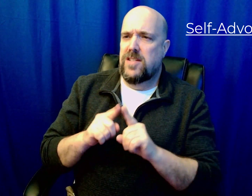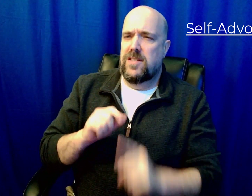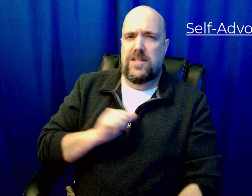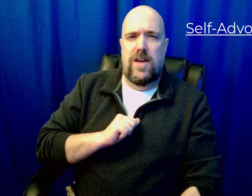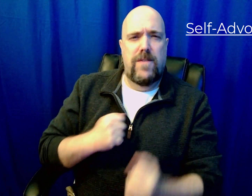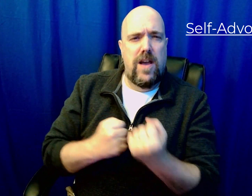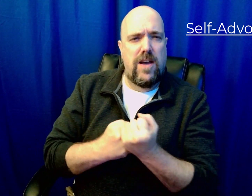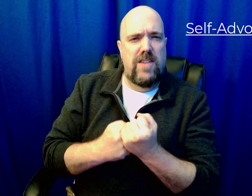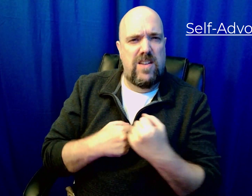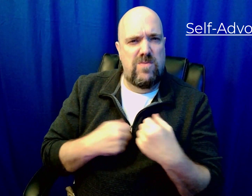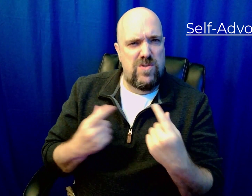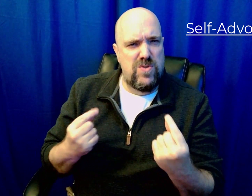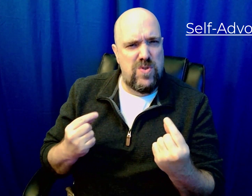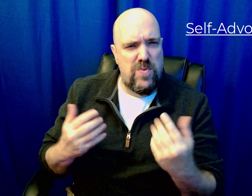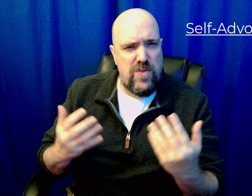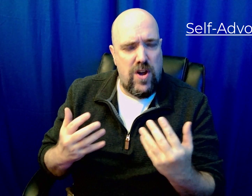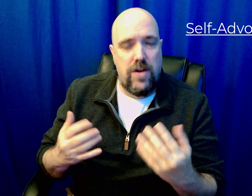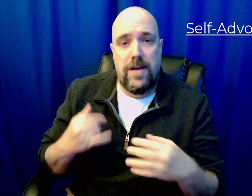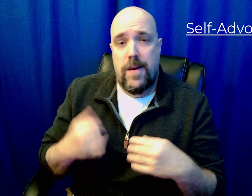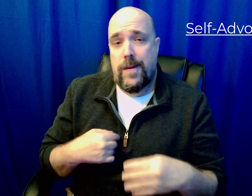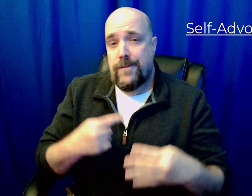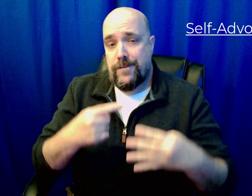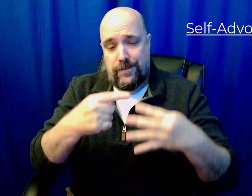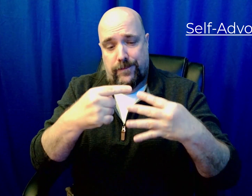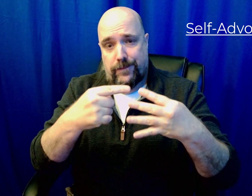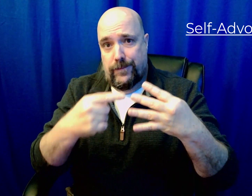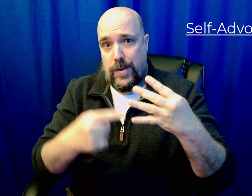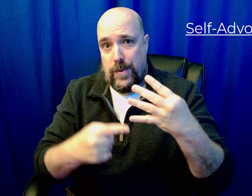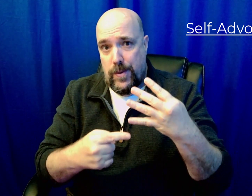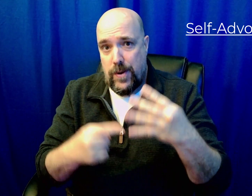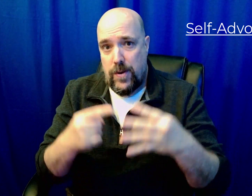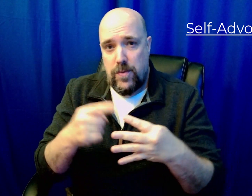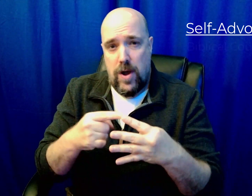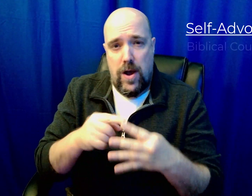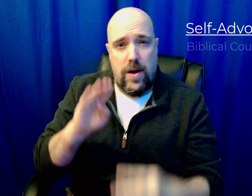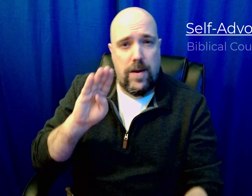Now what will I do as a self advocate. I have four things.